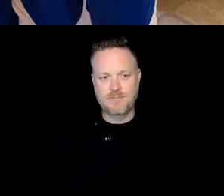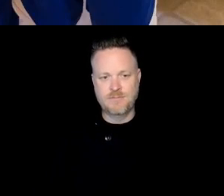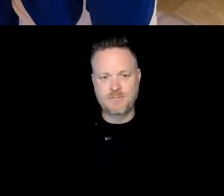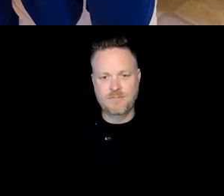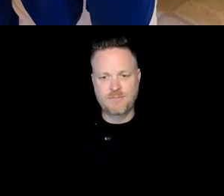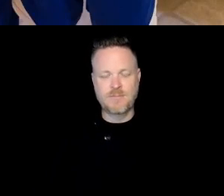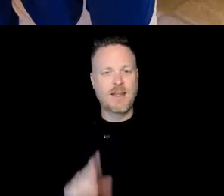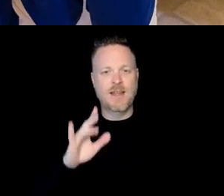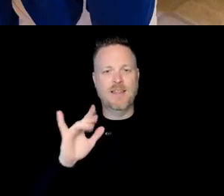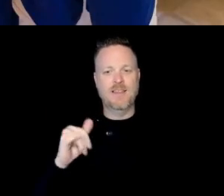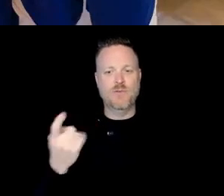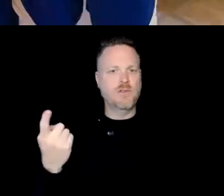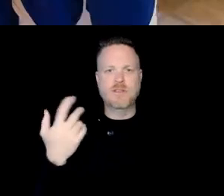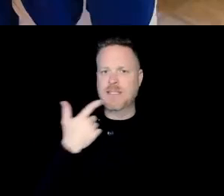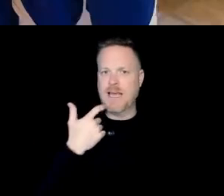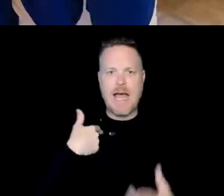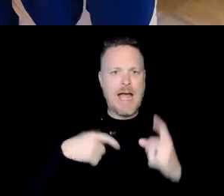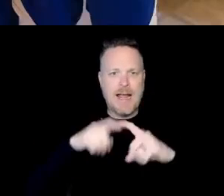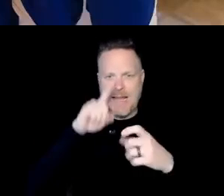you say I can't believe this just happened to me. You know what I mean?